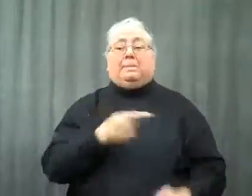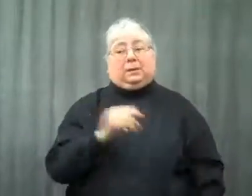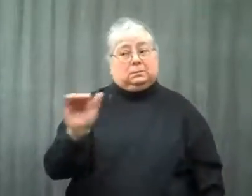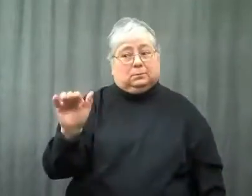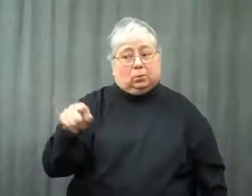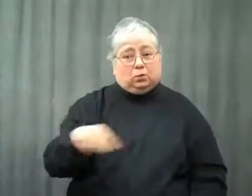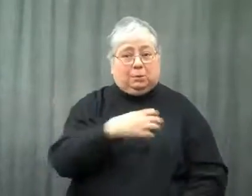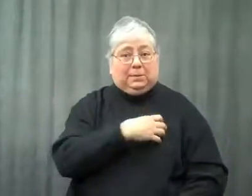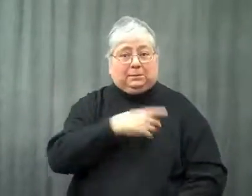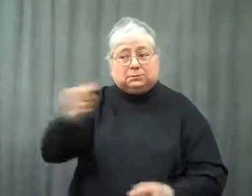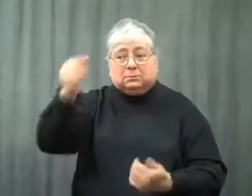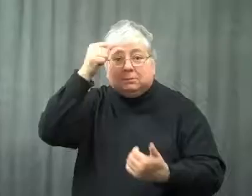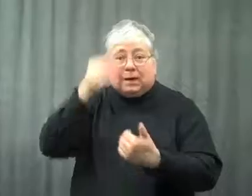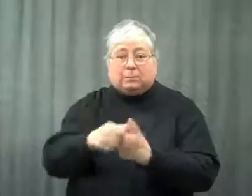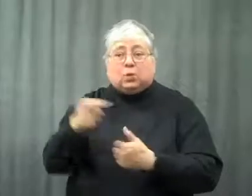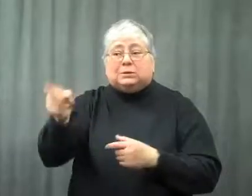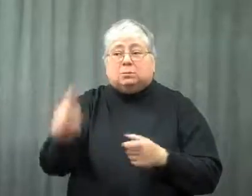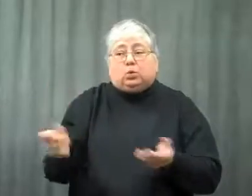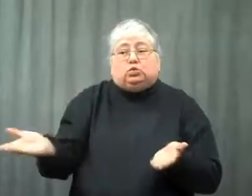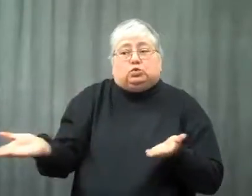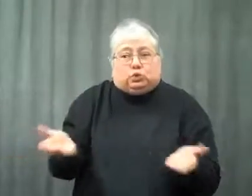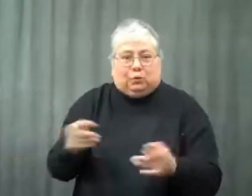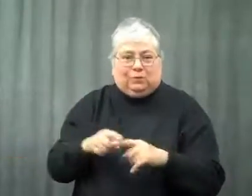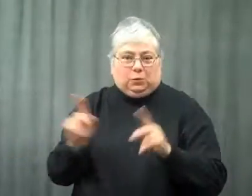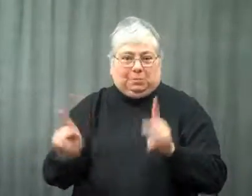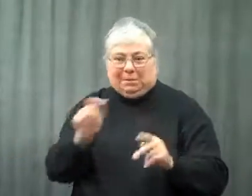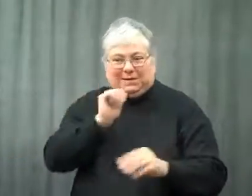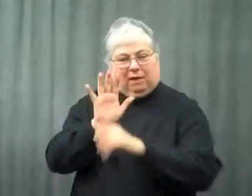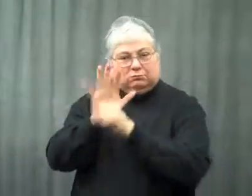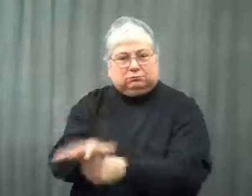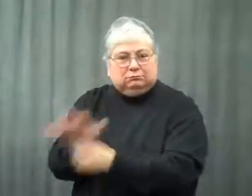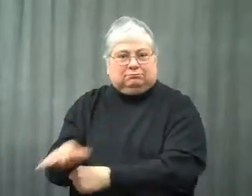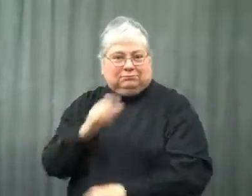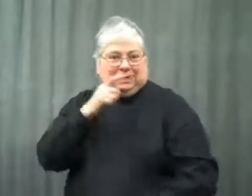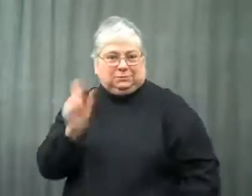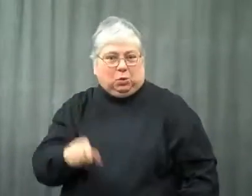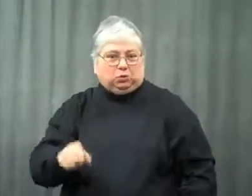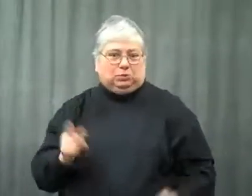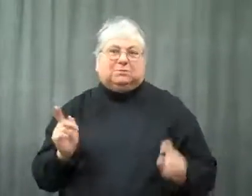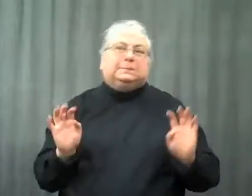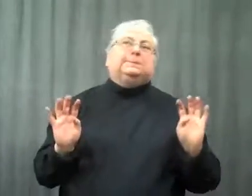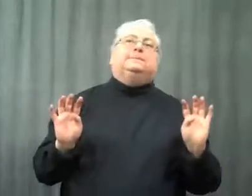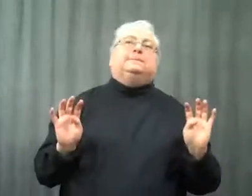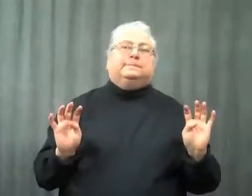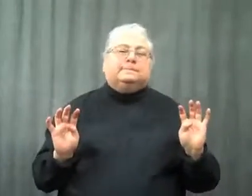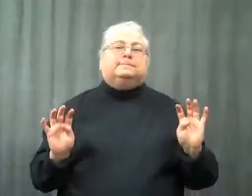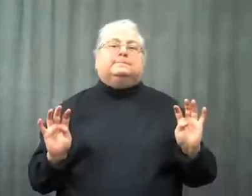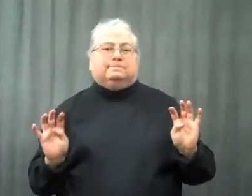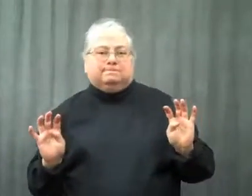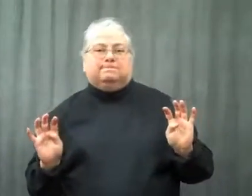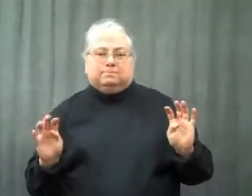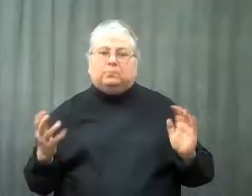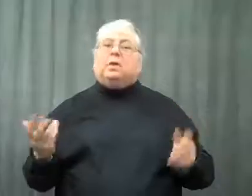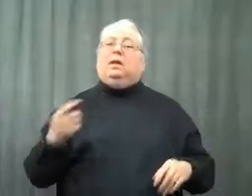The police were reminded that they were to serve the people, not oppress them.